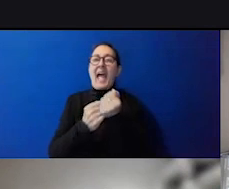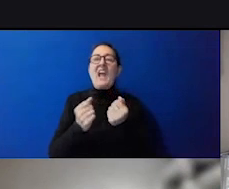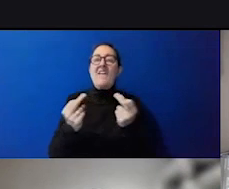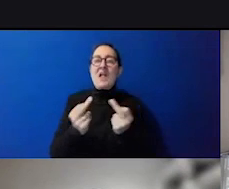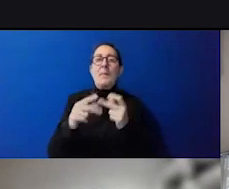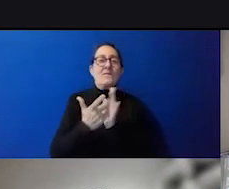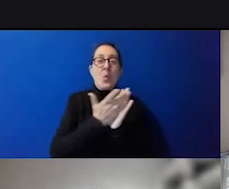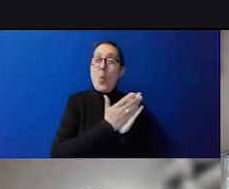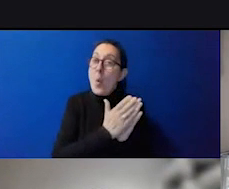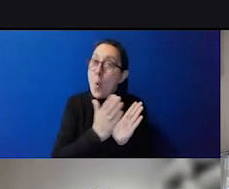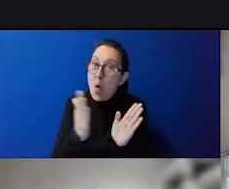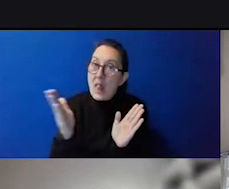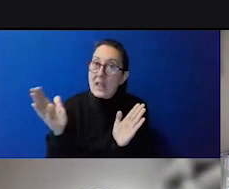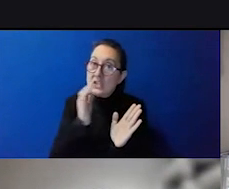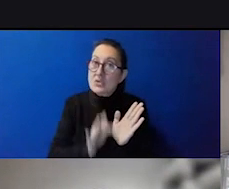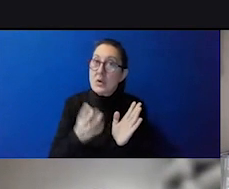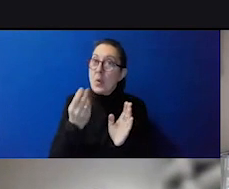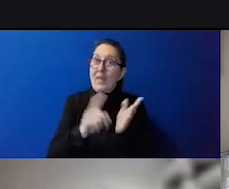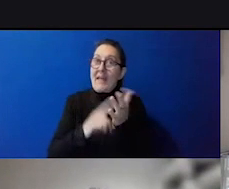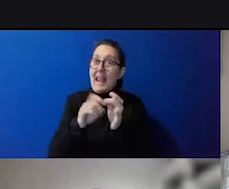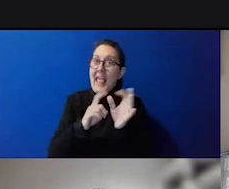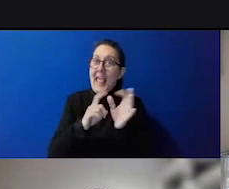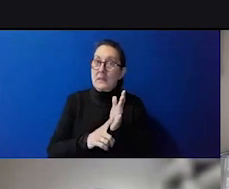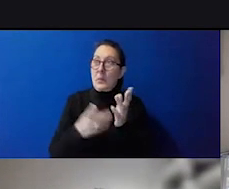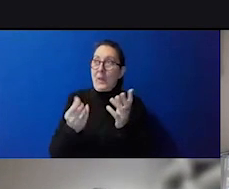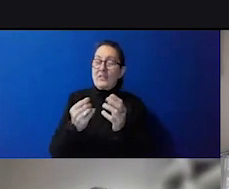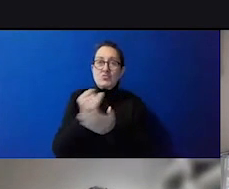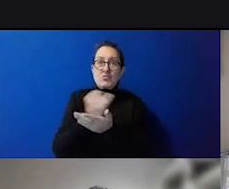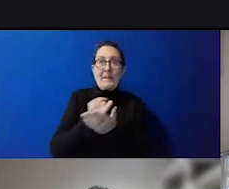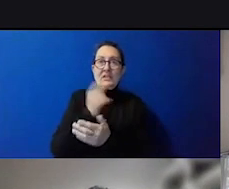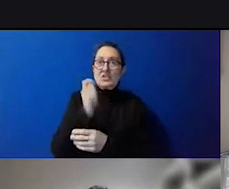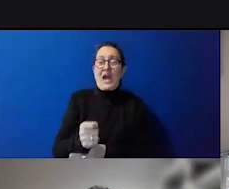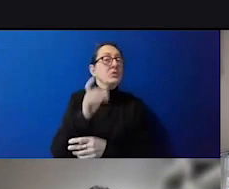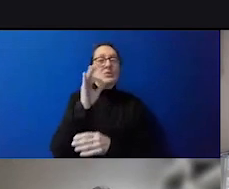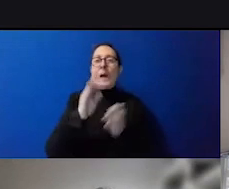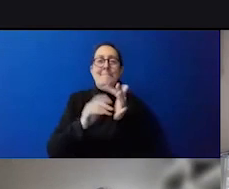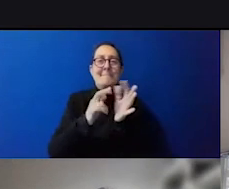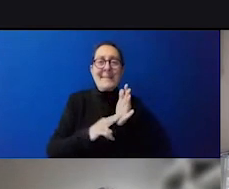charges there's no means test no guidelines test no merit test um children are vulnerable they